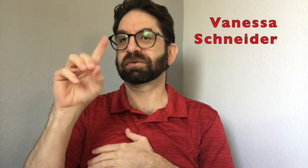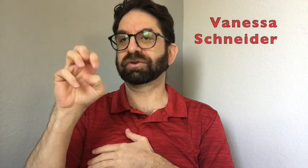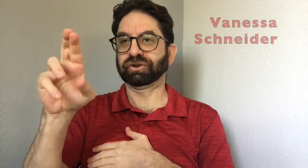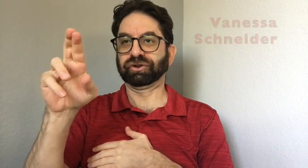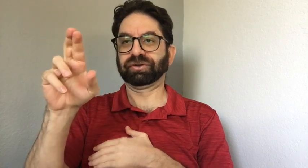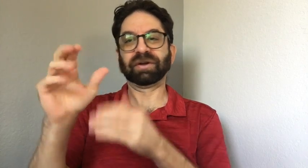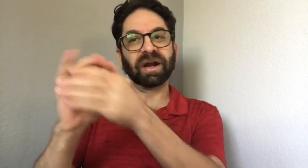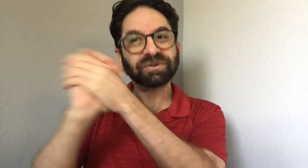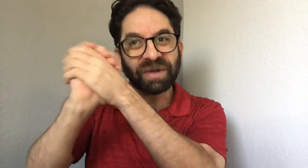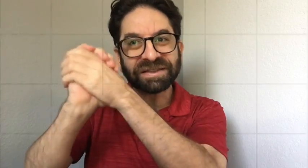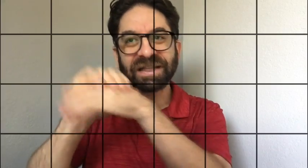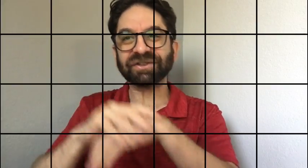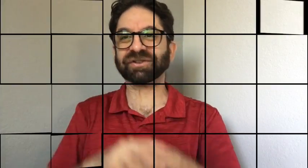Congratulations, Vanessa.